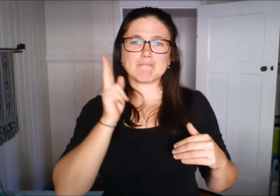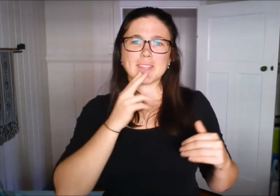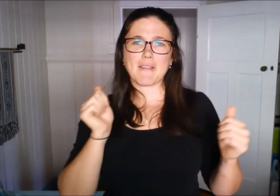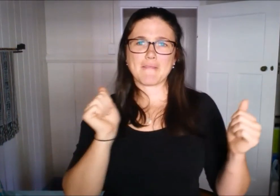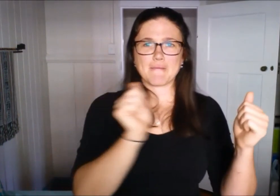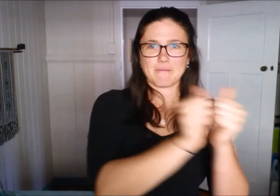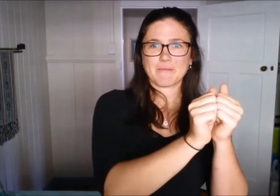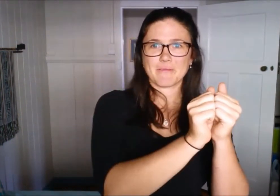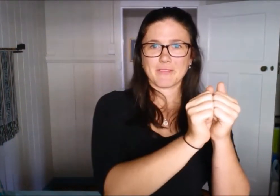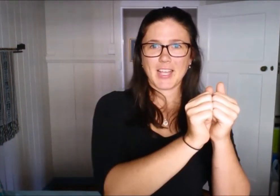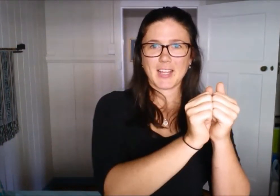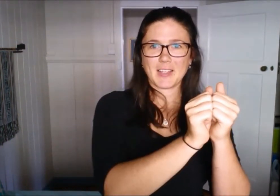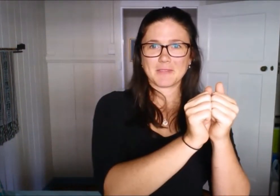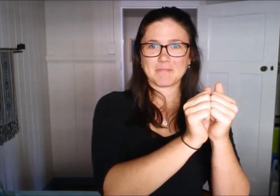and become deaf allies.